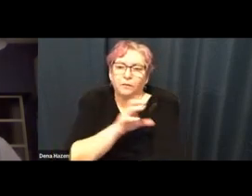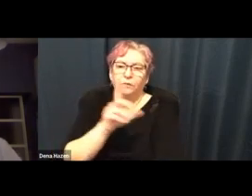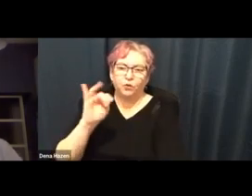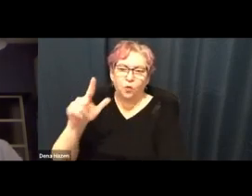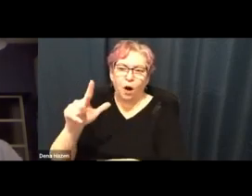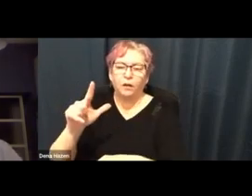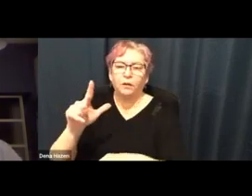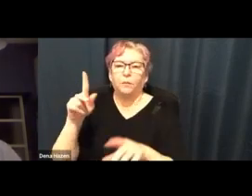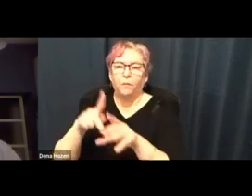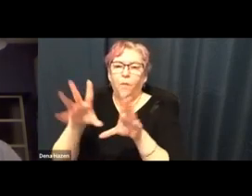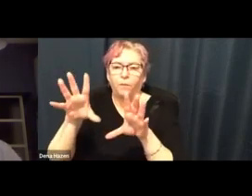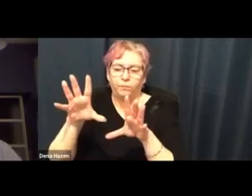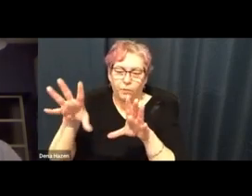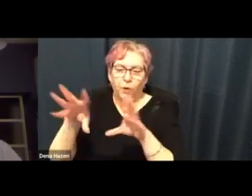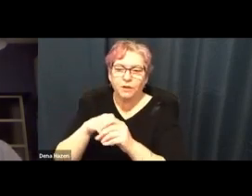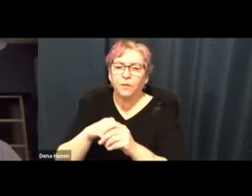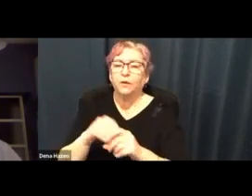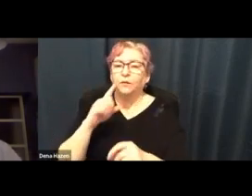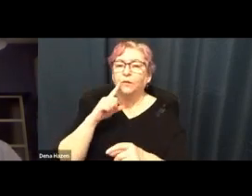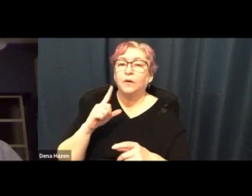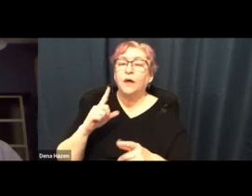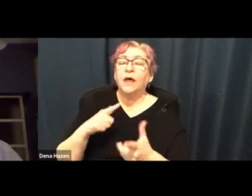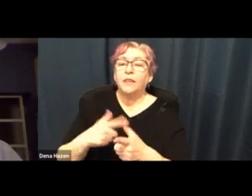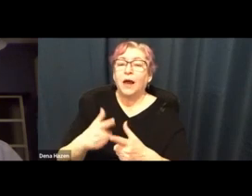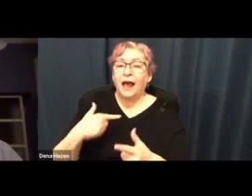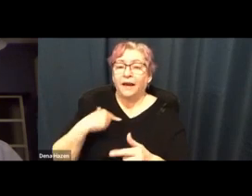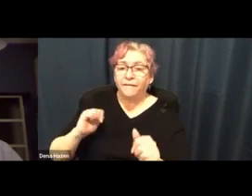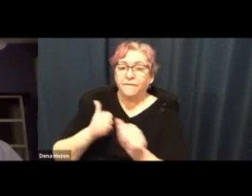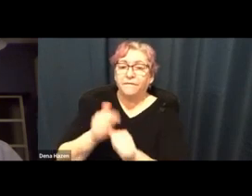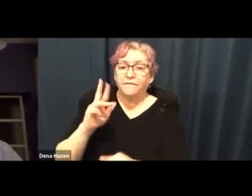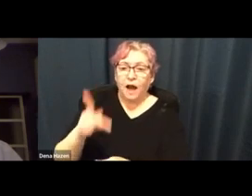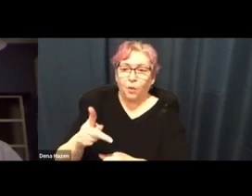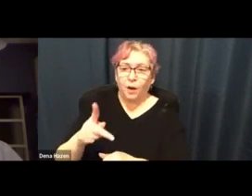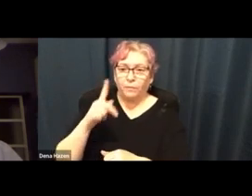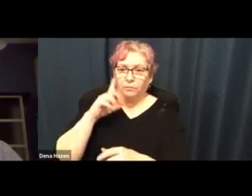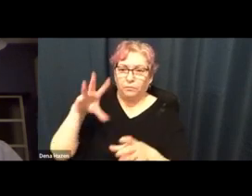with a follow up period of two years.